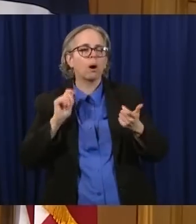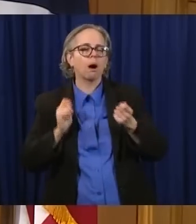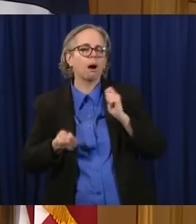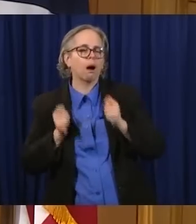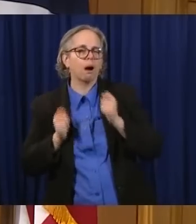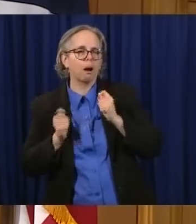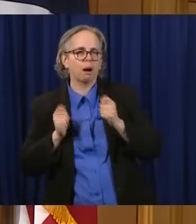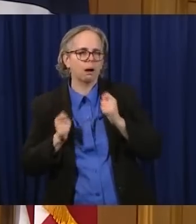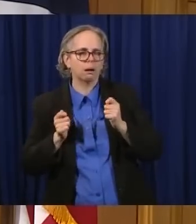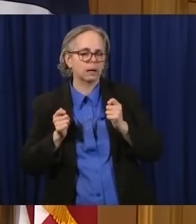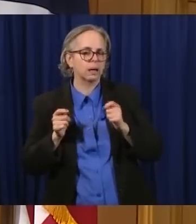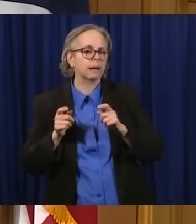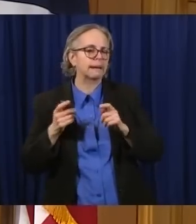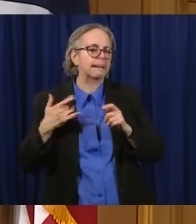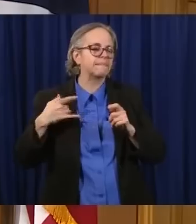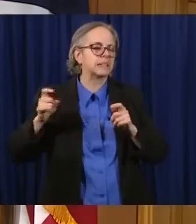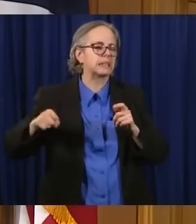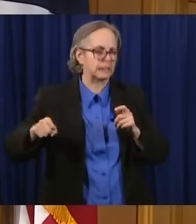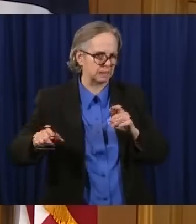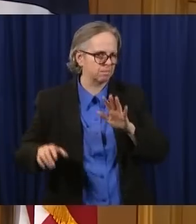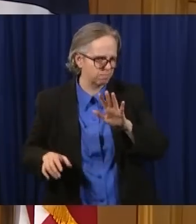WE KNOW IT WILL GO UP.